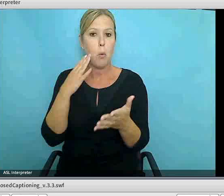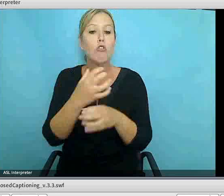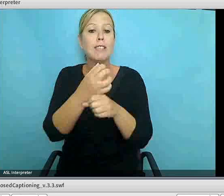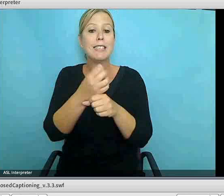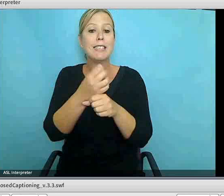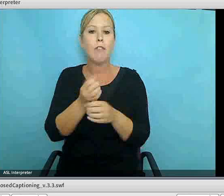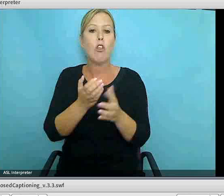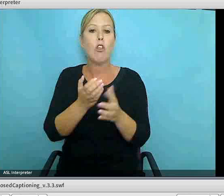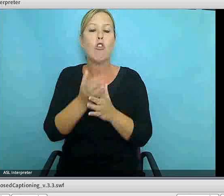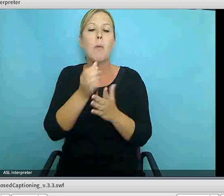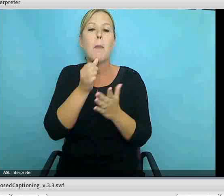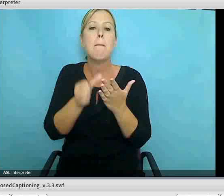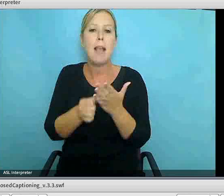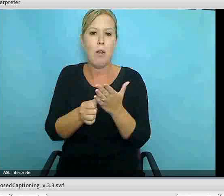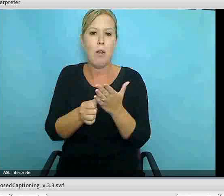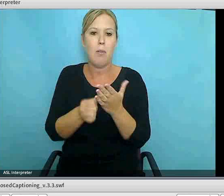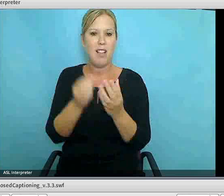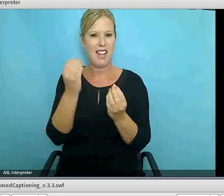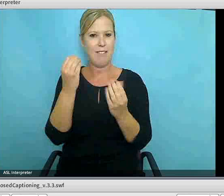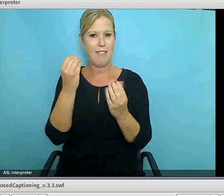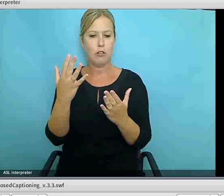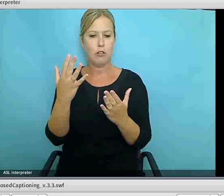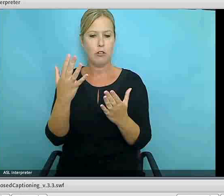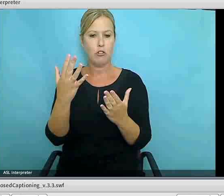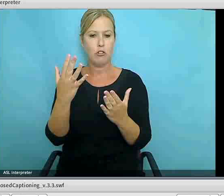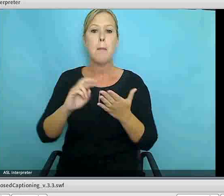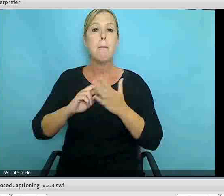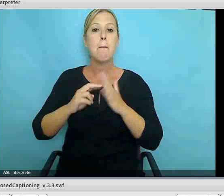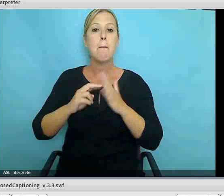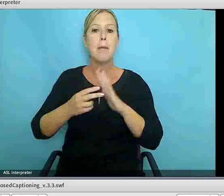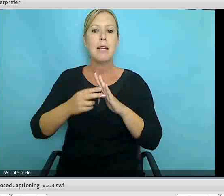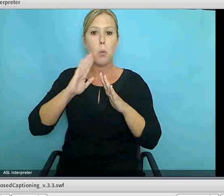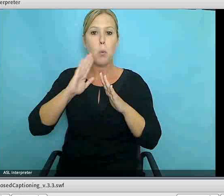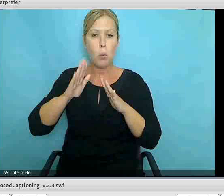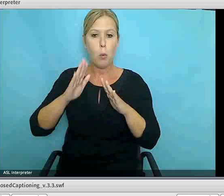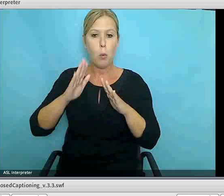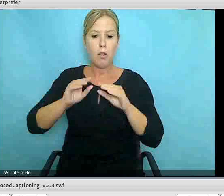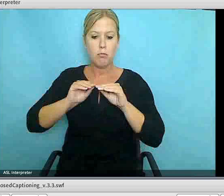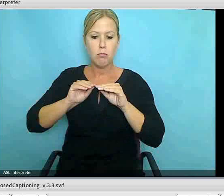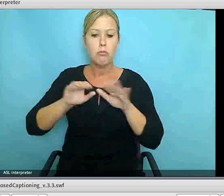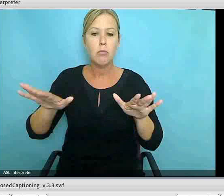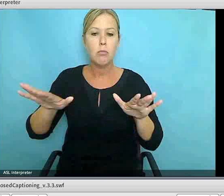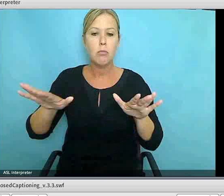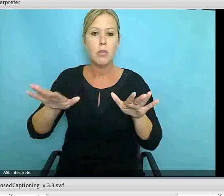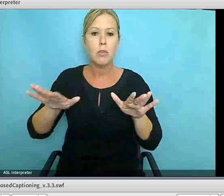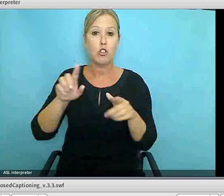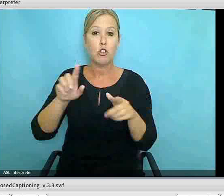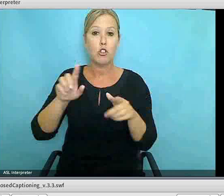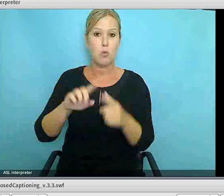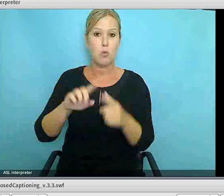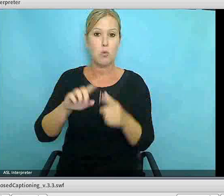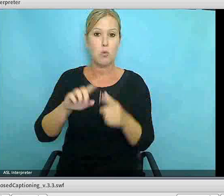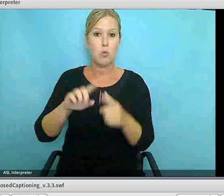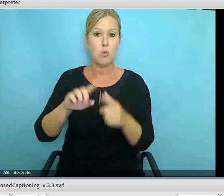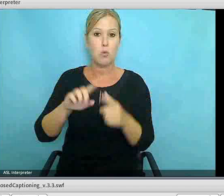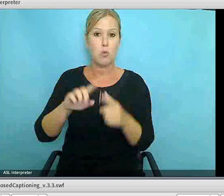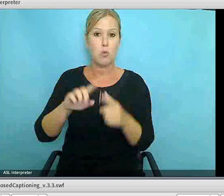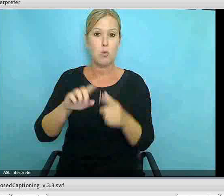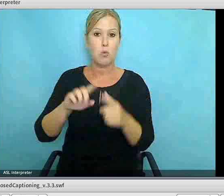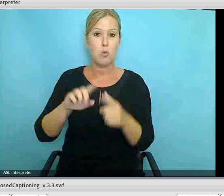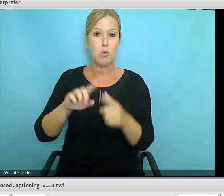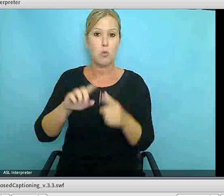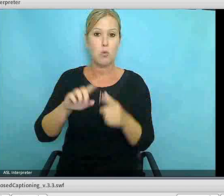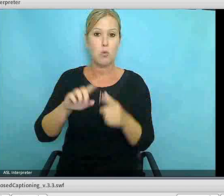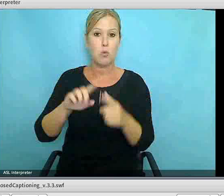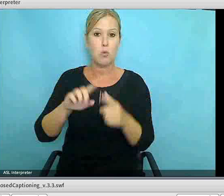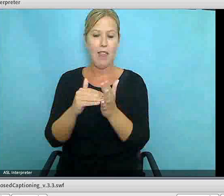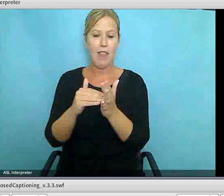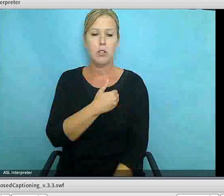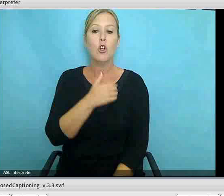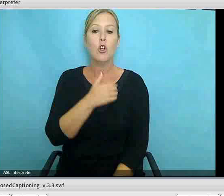So this packet will go out to all of the close to 90,000 members who can participate in One